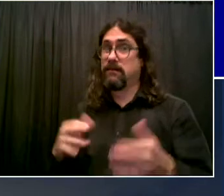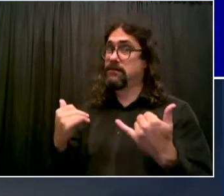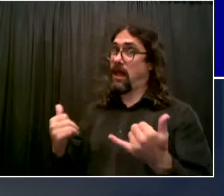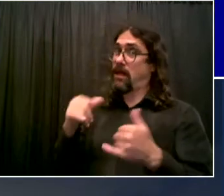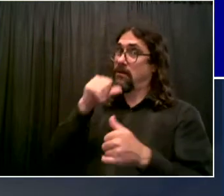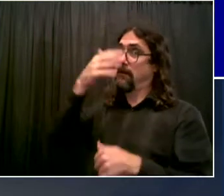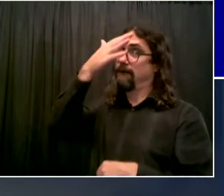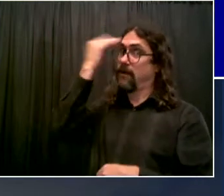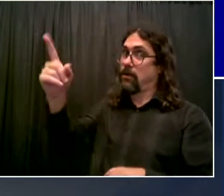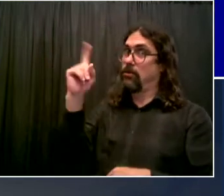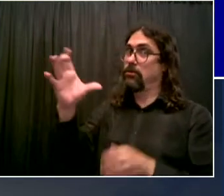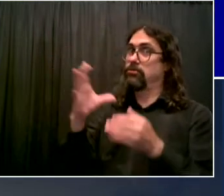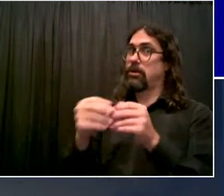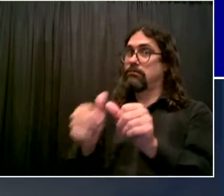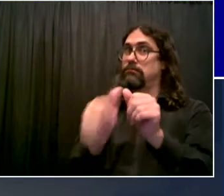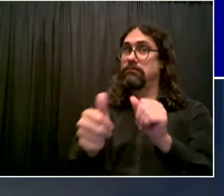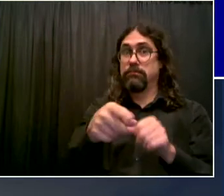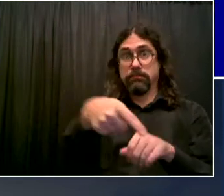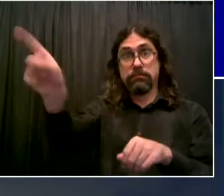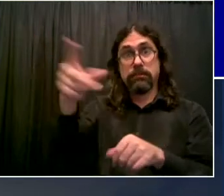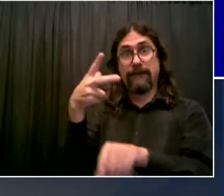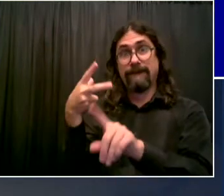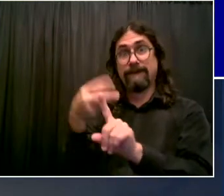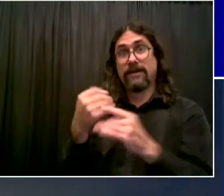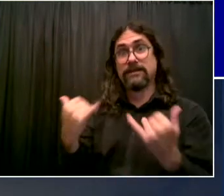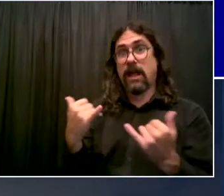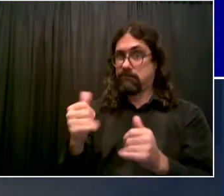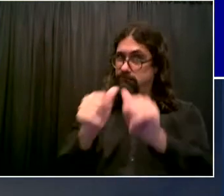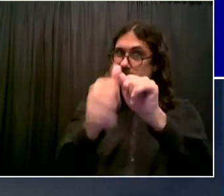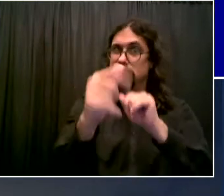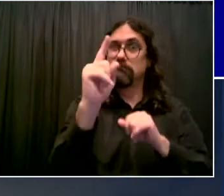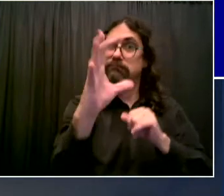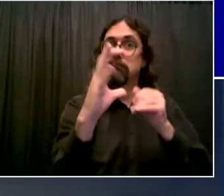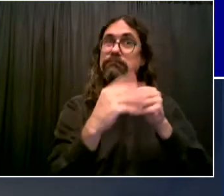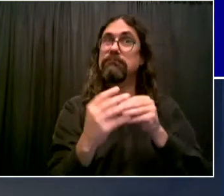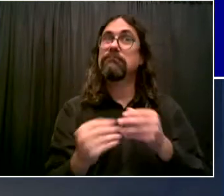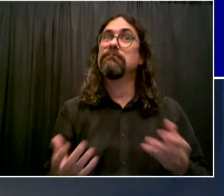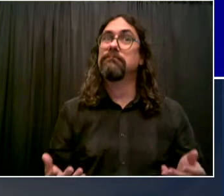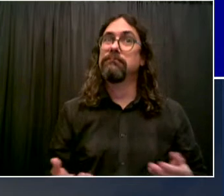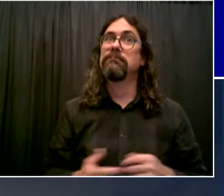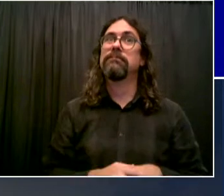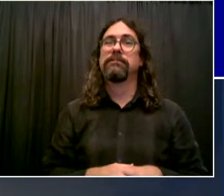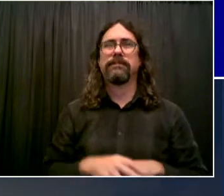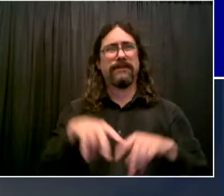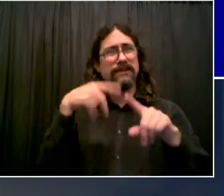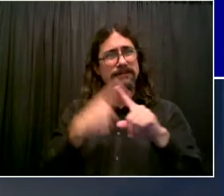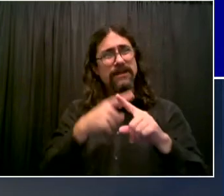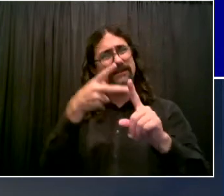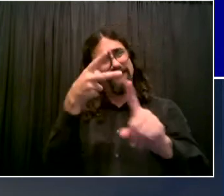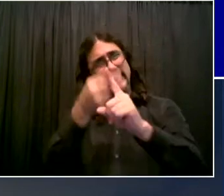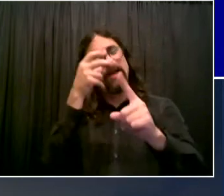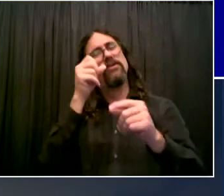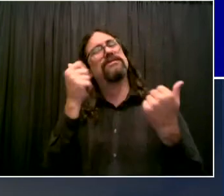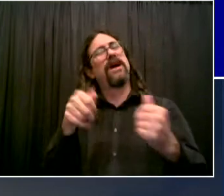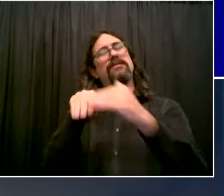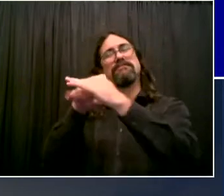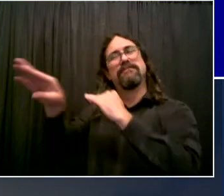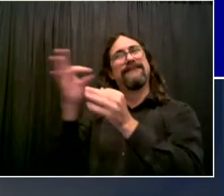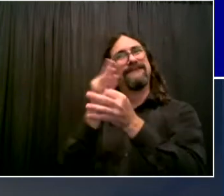MILLION DOSES AND WERE GOING TO KEEP GOING AND THESE INCENTIVES ARE GNGOI TO HELP US. WE ARE GOING TO KEEP REMINDING